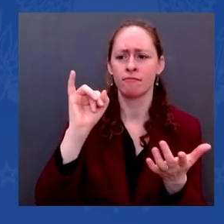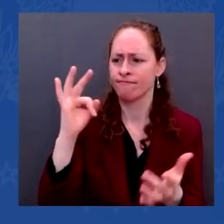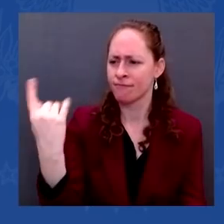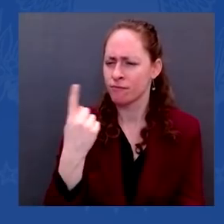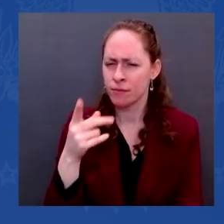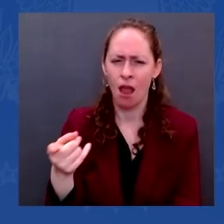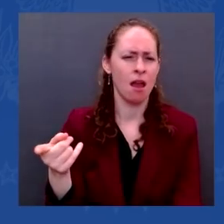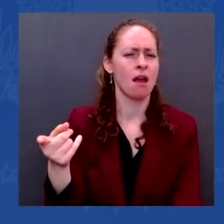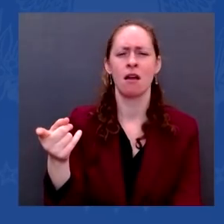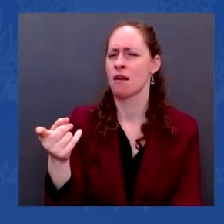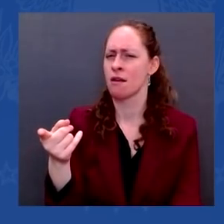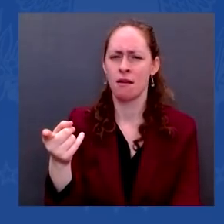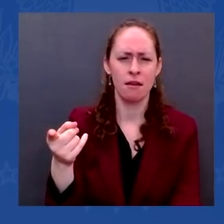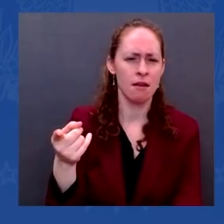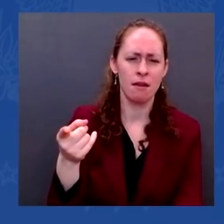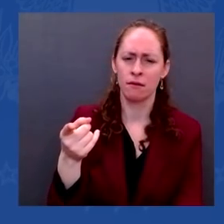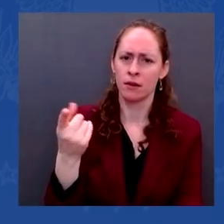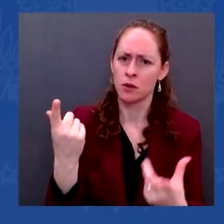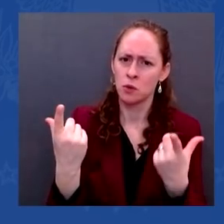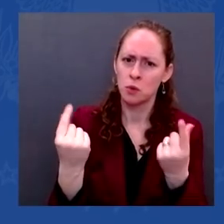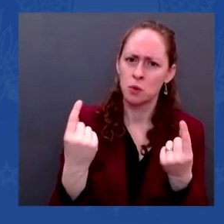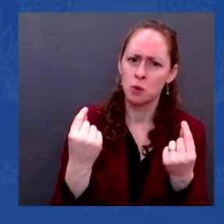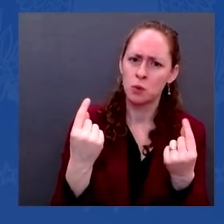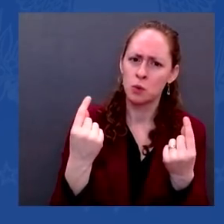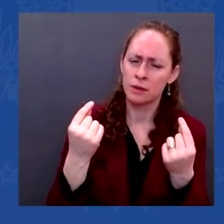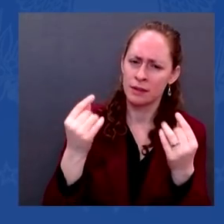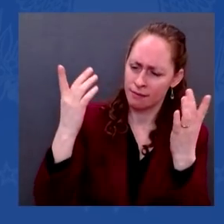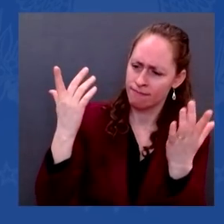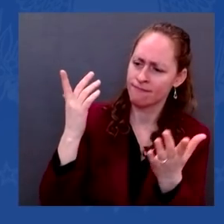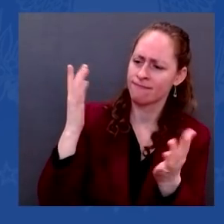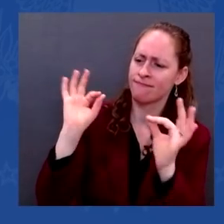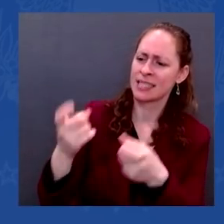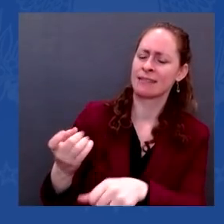For if a house divided cannot stand, surely a house united can do anything.